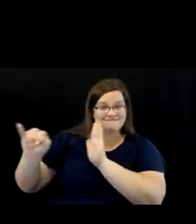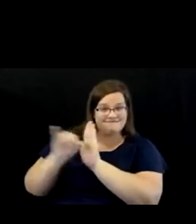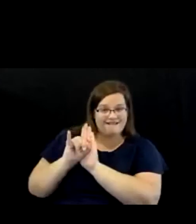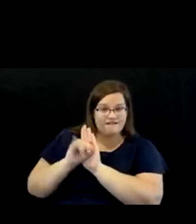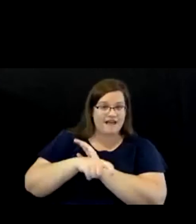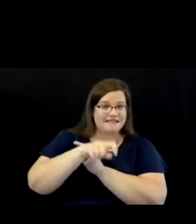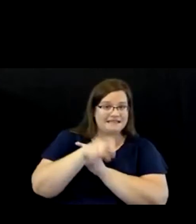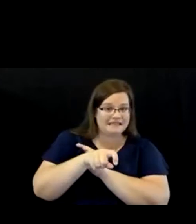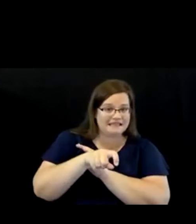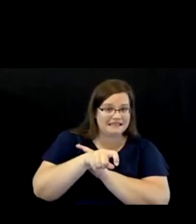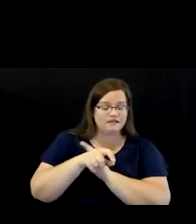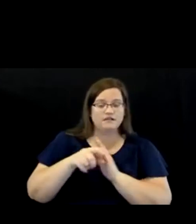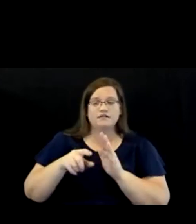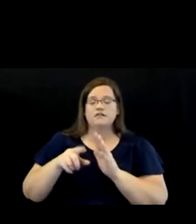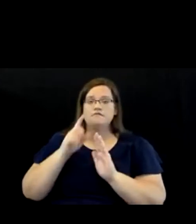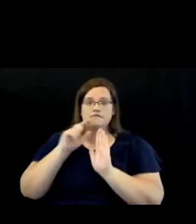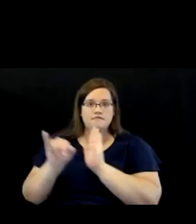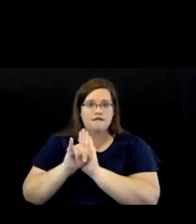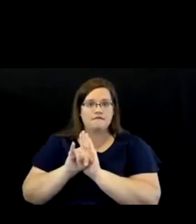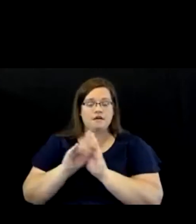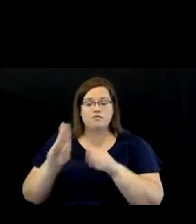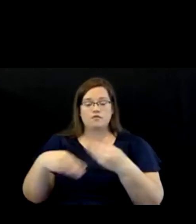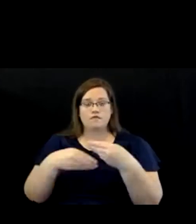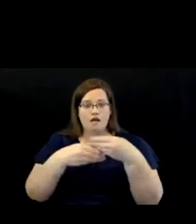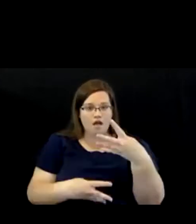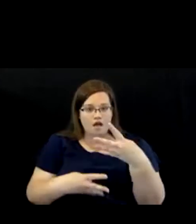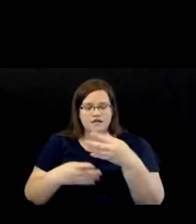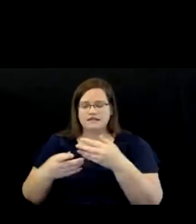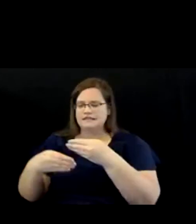what you can and can't provide, then you target that effort. Then you plan